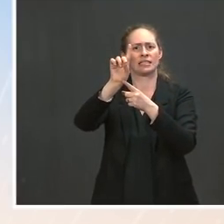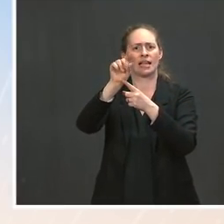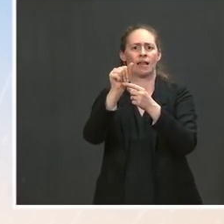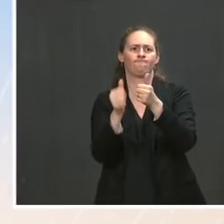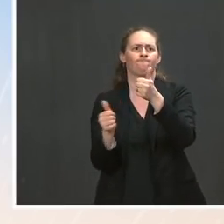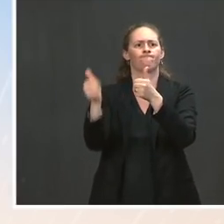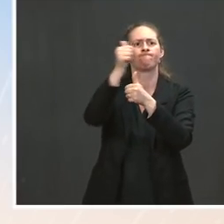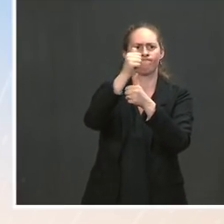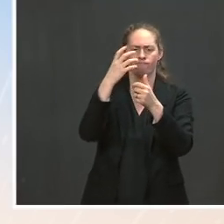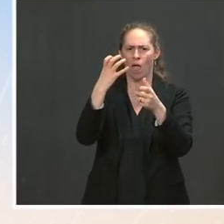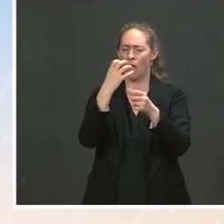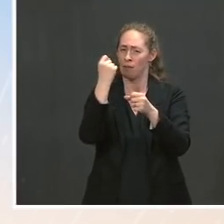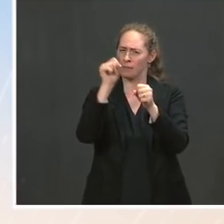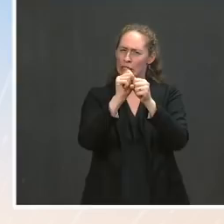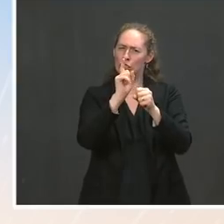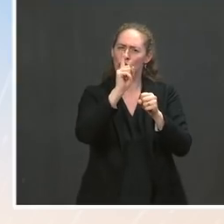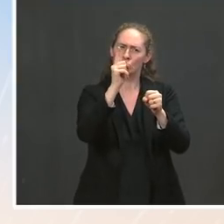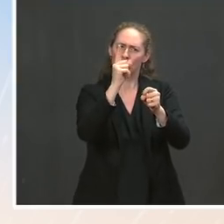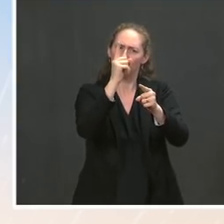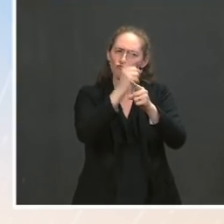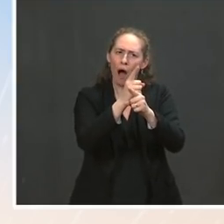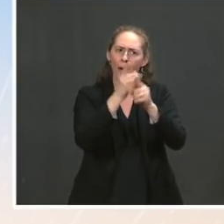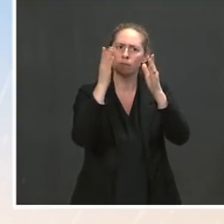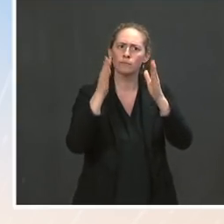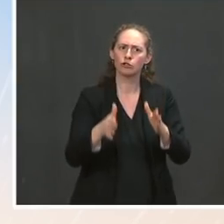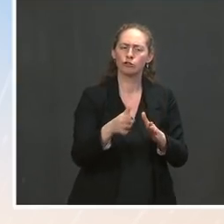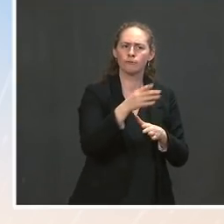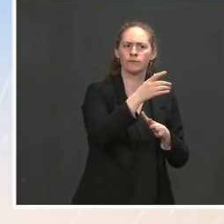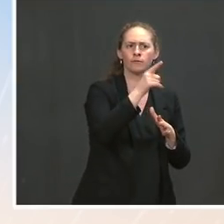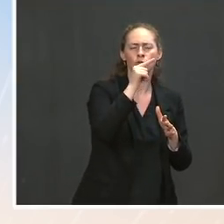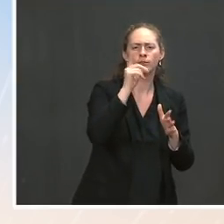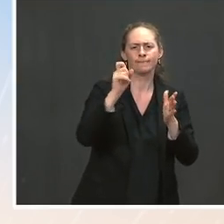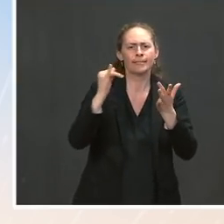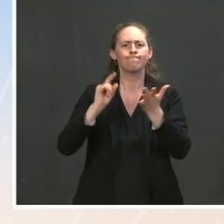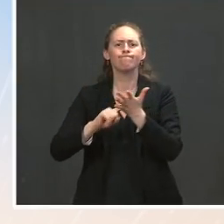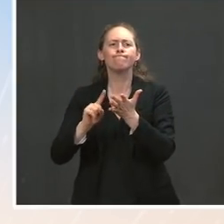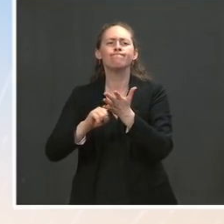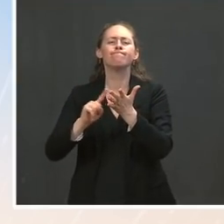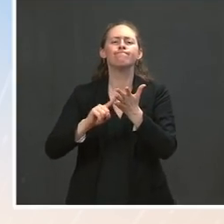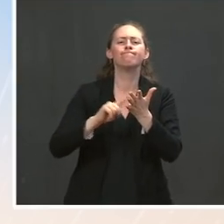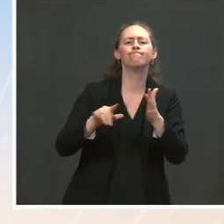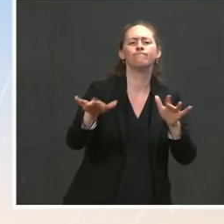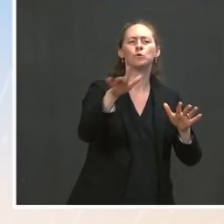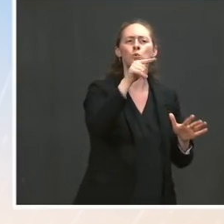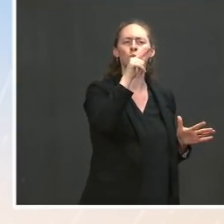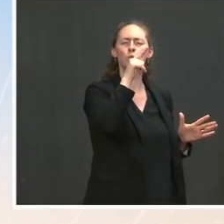Sometimes there's a journey on personnel and determining who the right person is for the job, who is willing to do the job, who's available to do the job